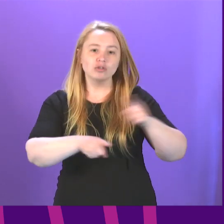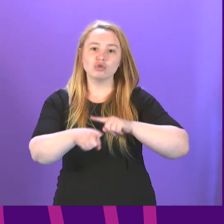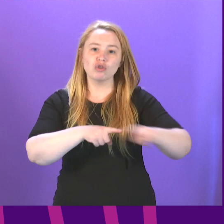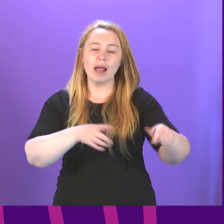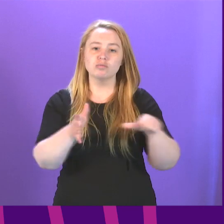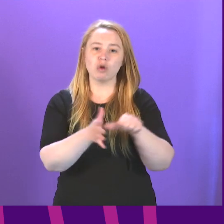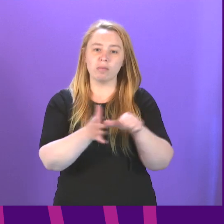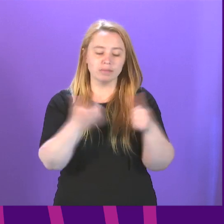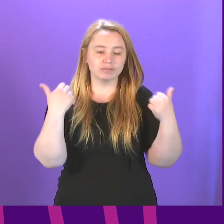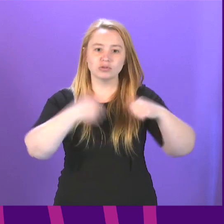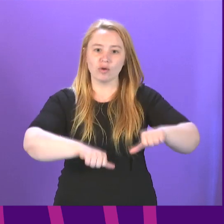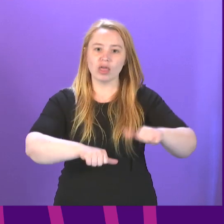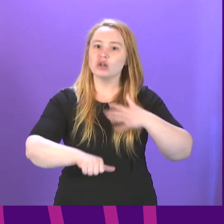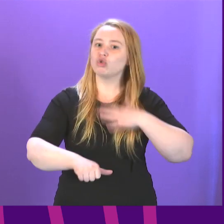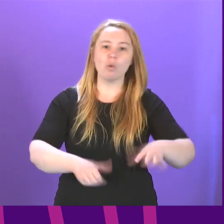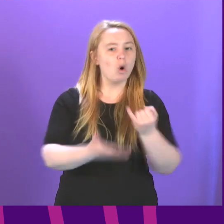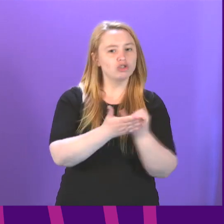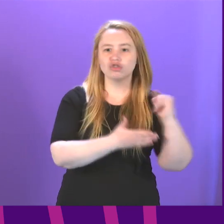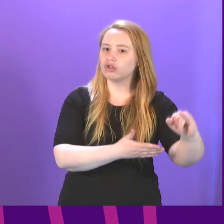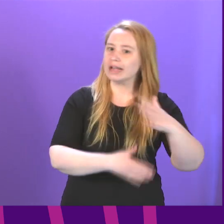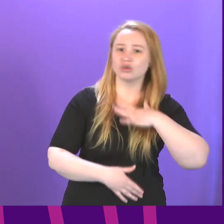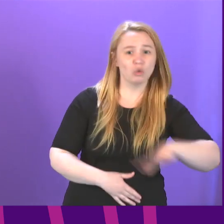without the need for industrial action, which is absolutely not